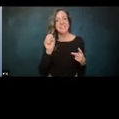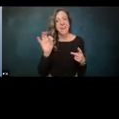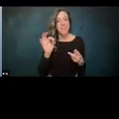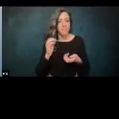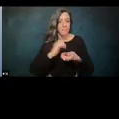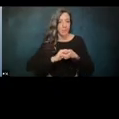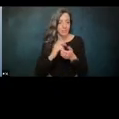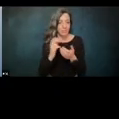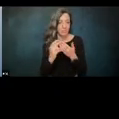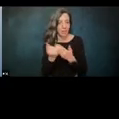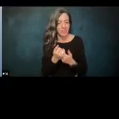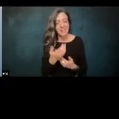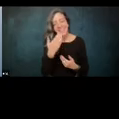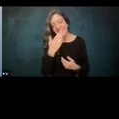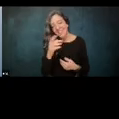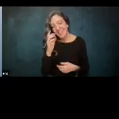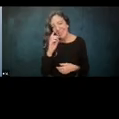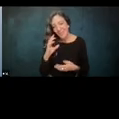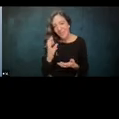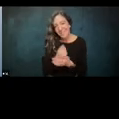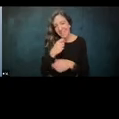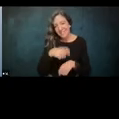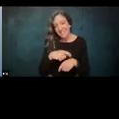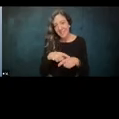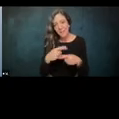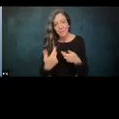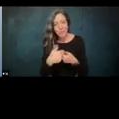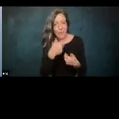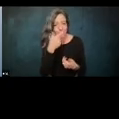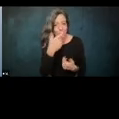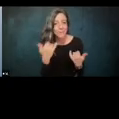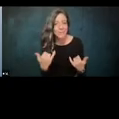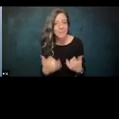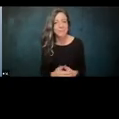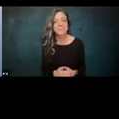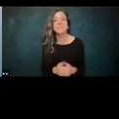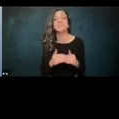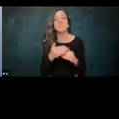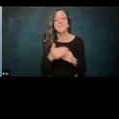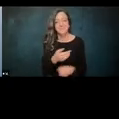Thank you for taking the time out of your schedules to join us. Next slide.